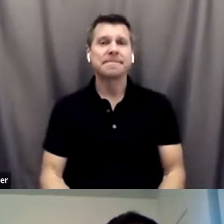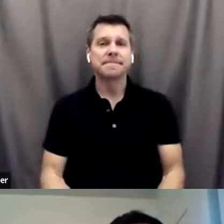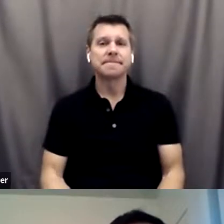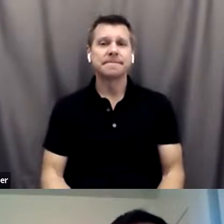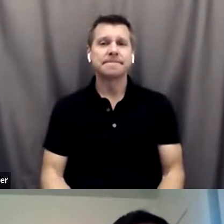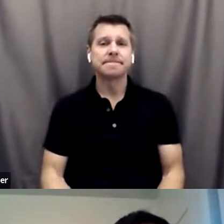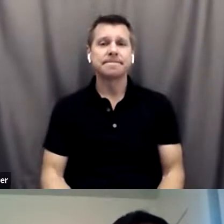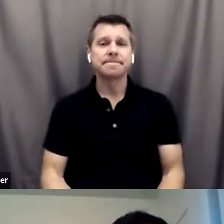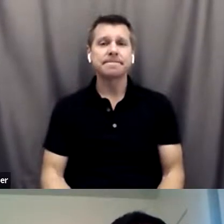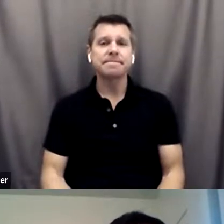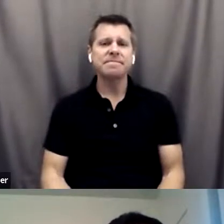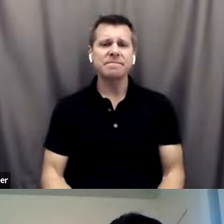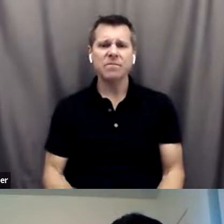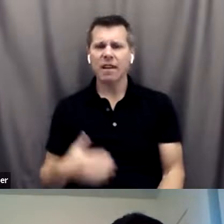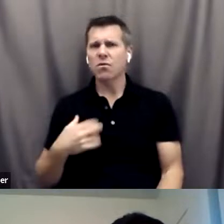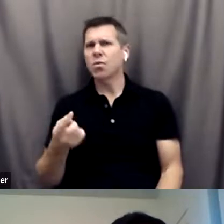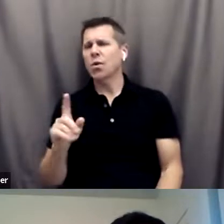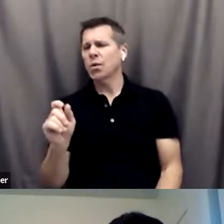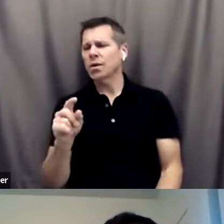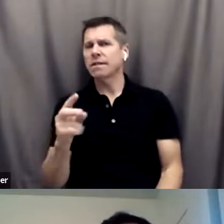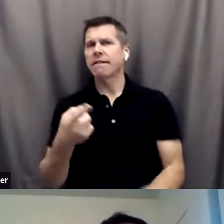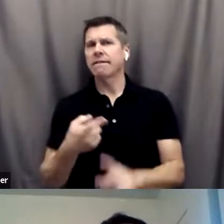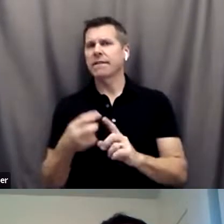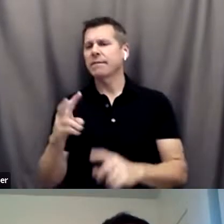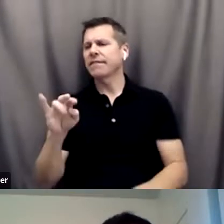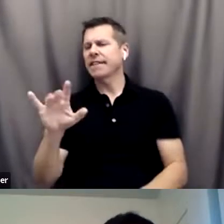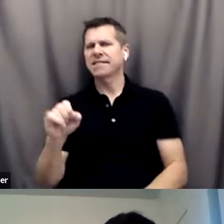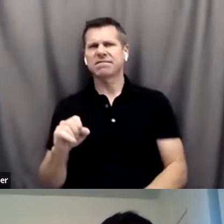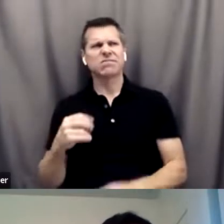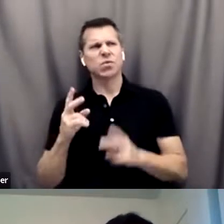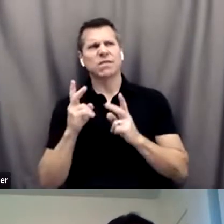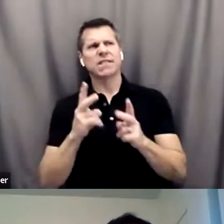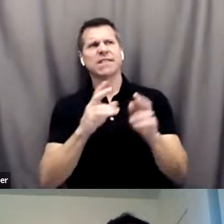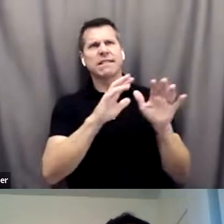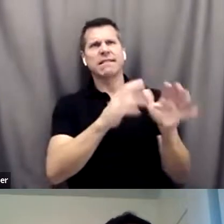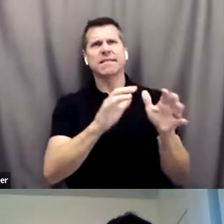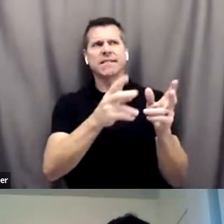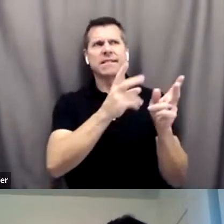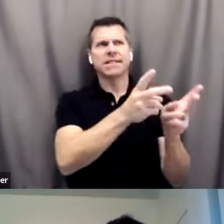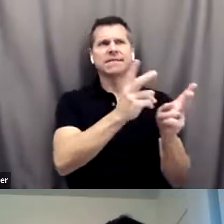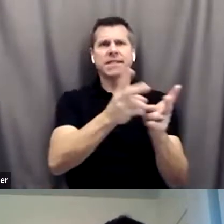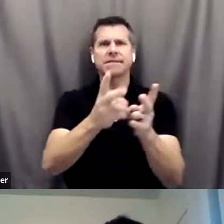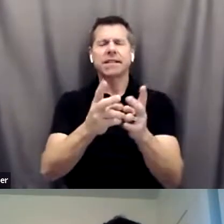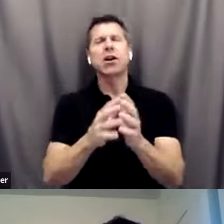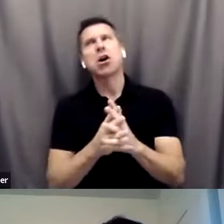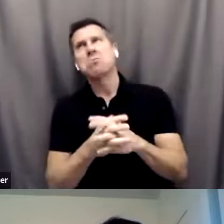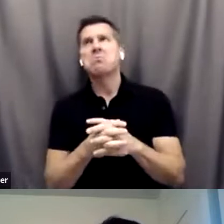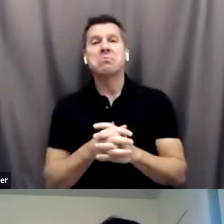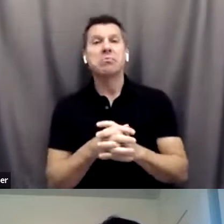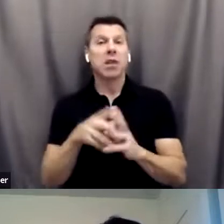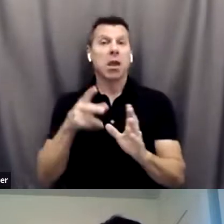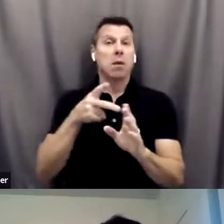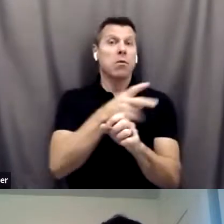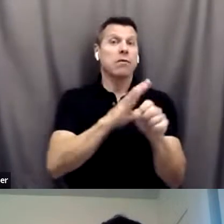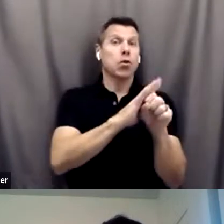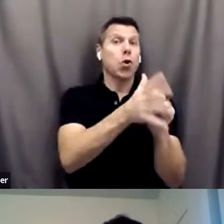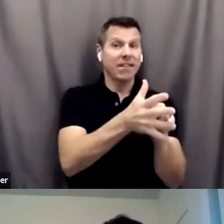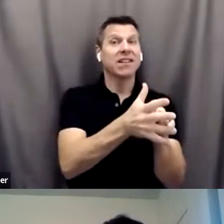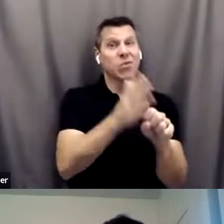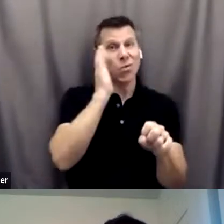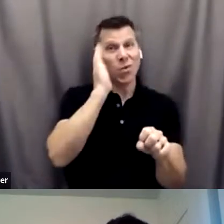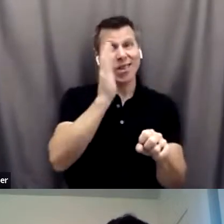So we do have a question from Vincent. So do we visit classes? Traditionally, prior to COVID, we do, we would do a lot of classroom